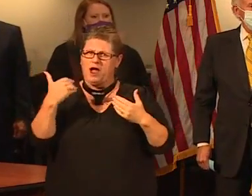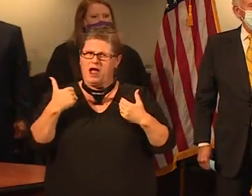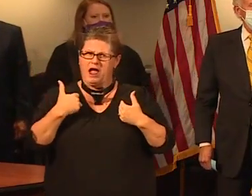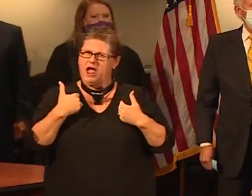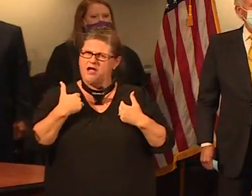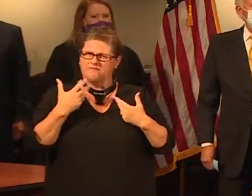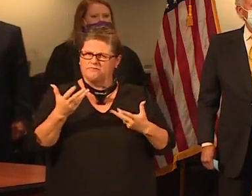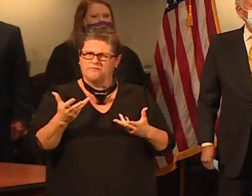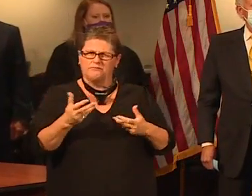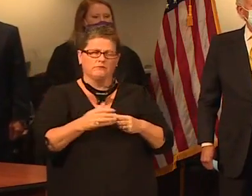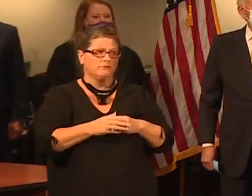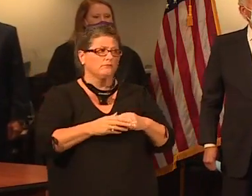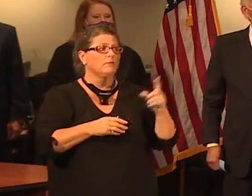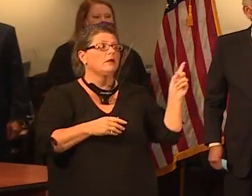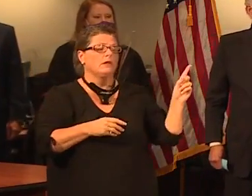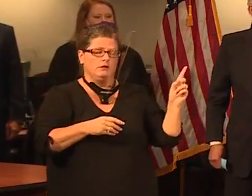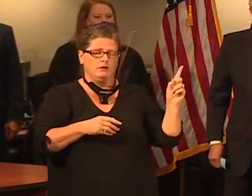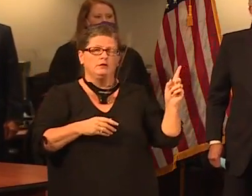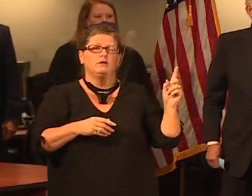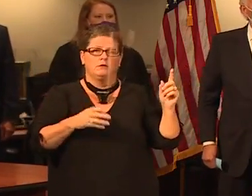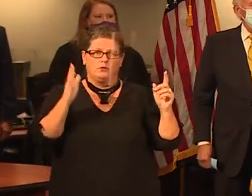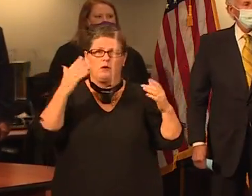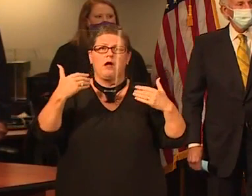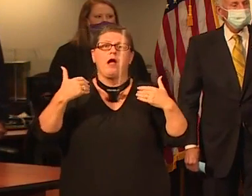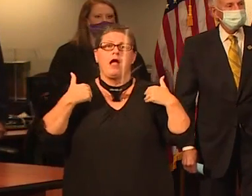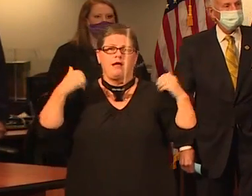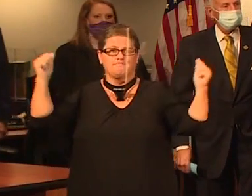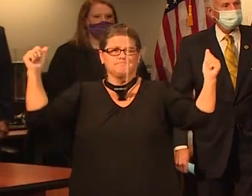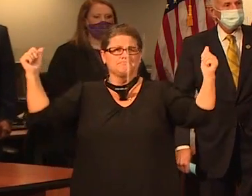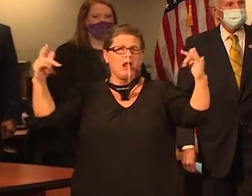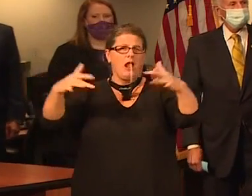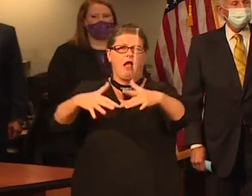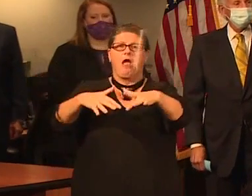CAN SOMEONE EXPLAIN WHAT IS GOING ON THERE? YEAH.